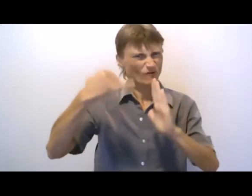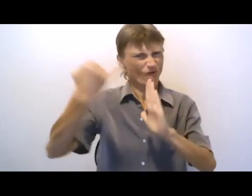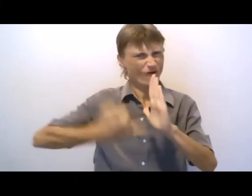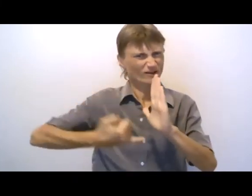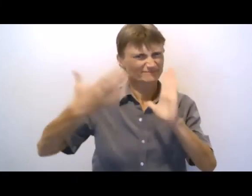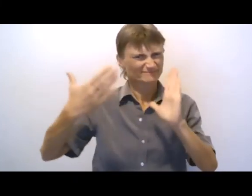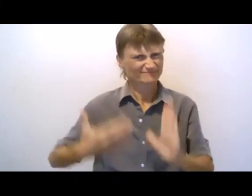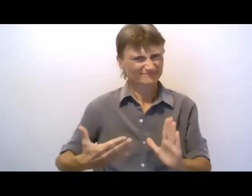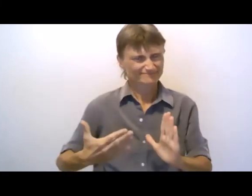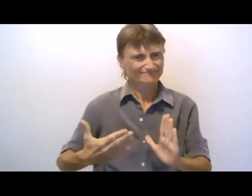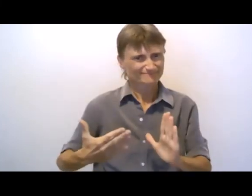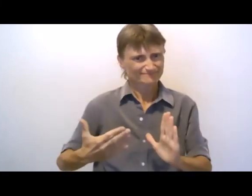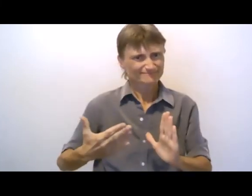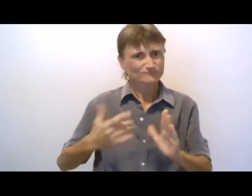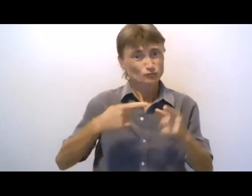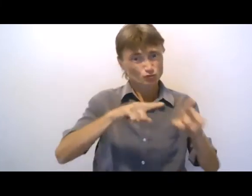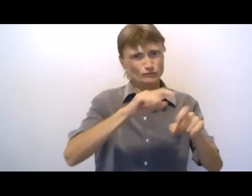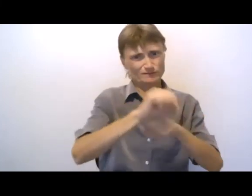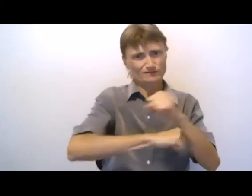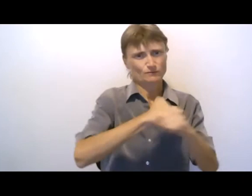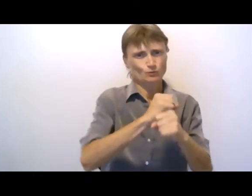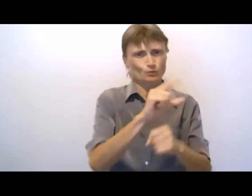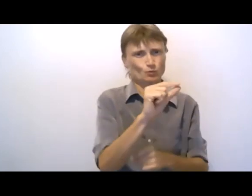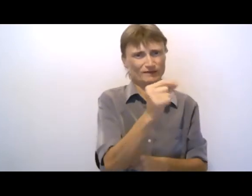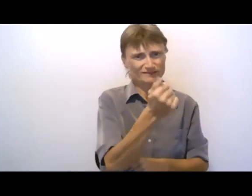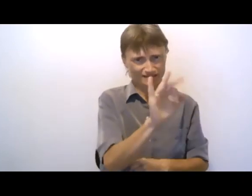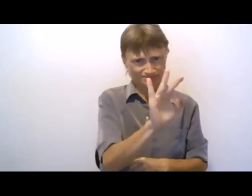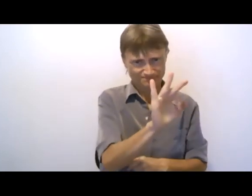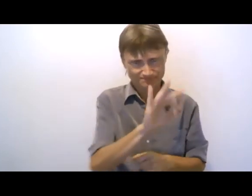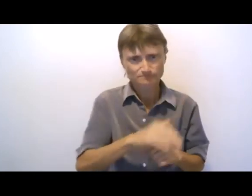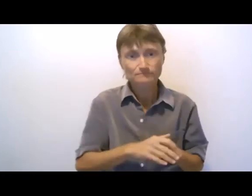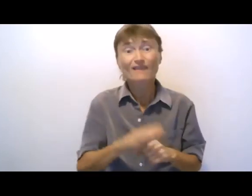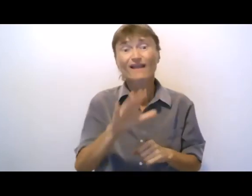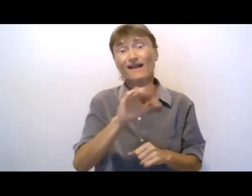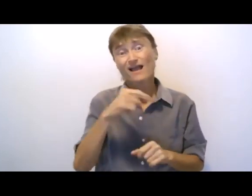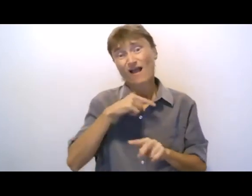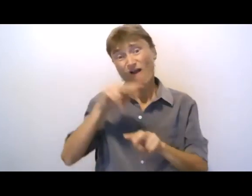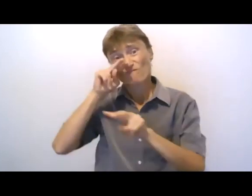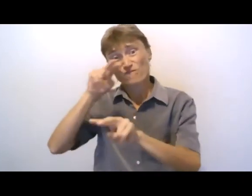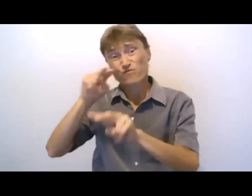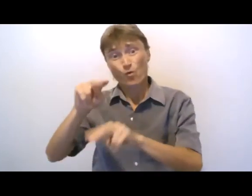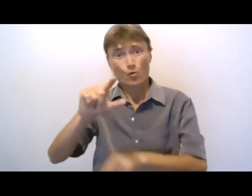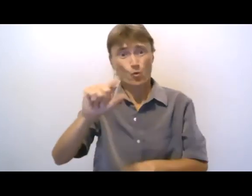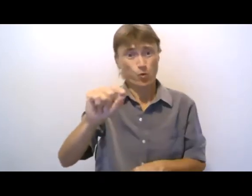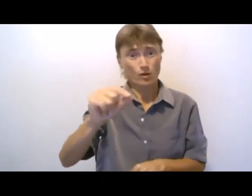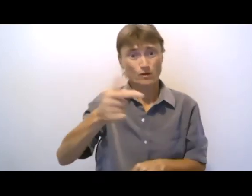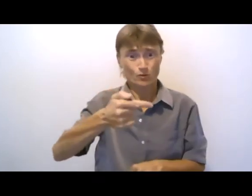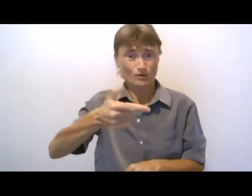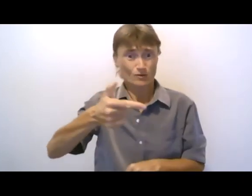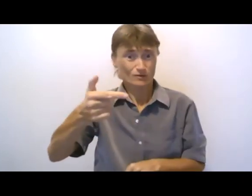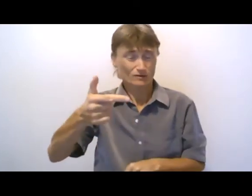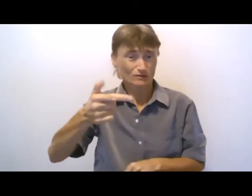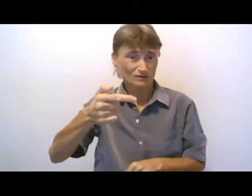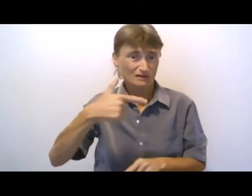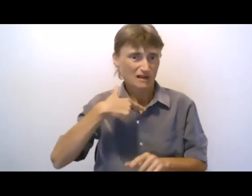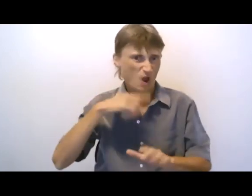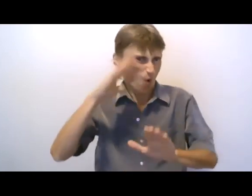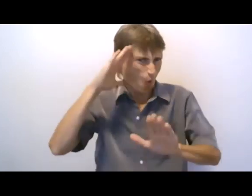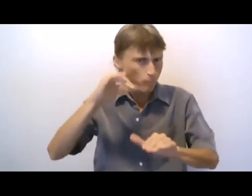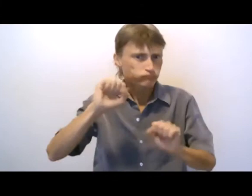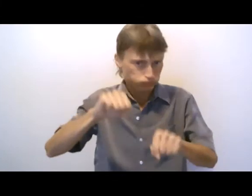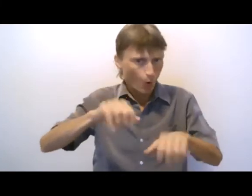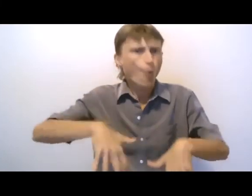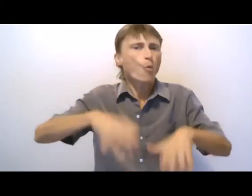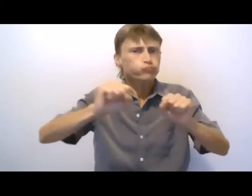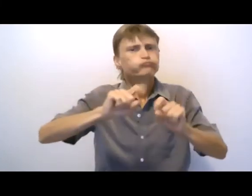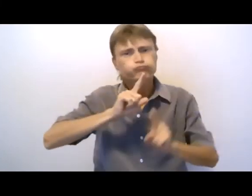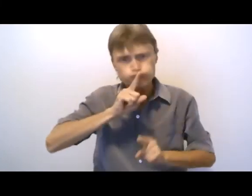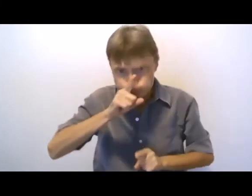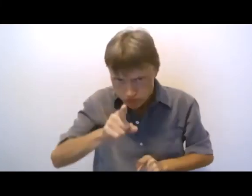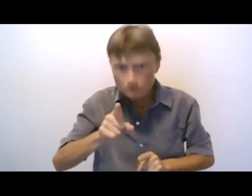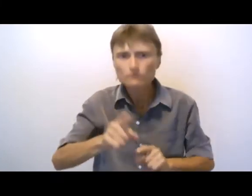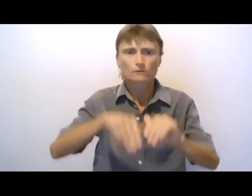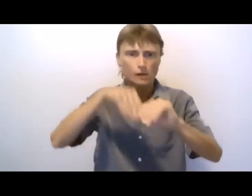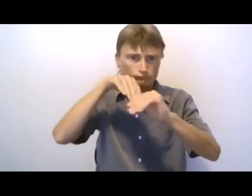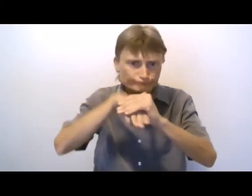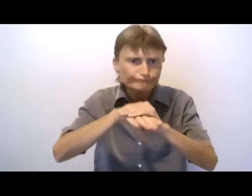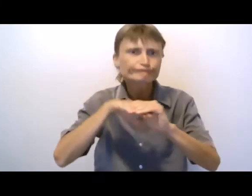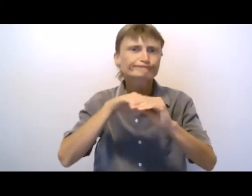and looking forward to 2021 when hopefully we can have an actual showcase of the Indigenous